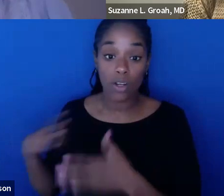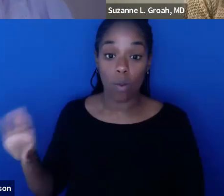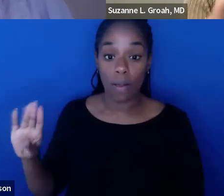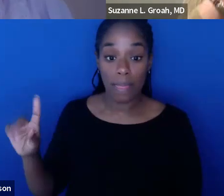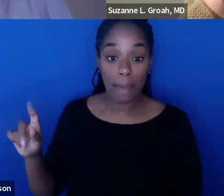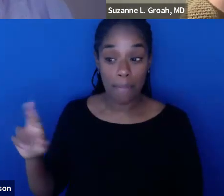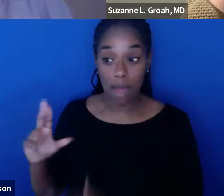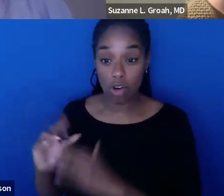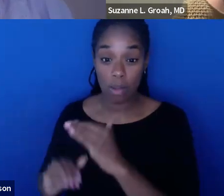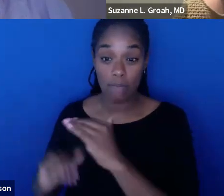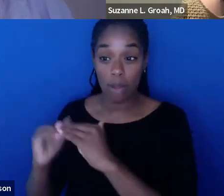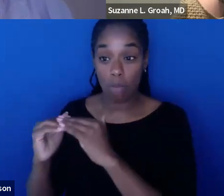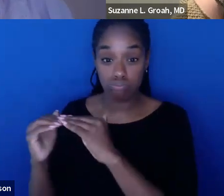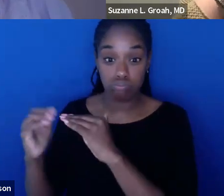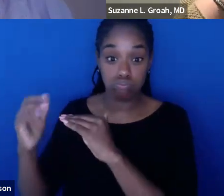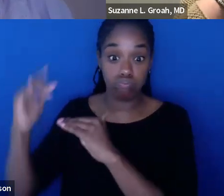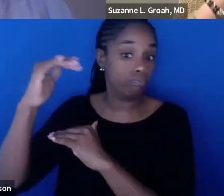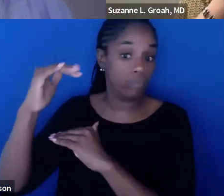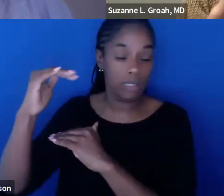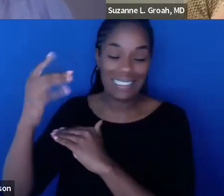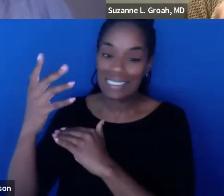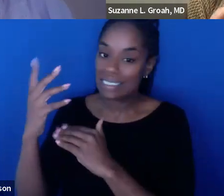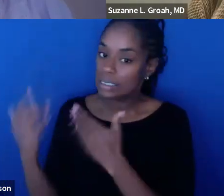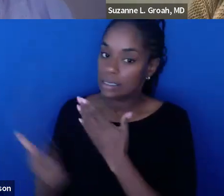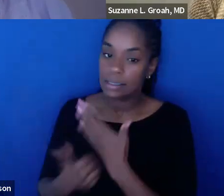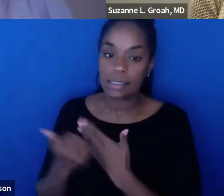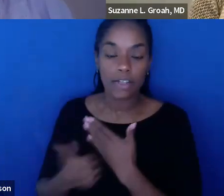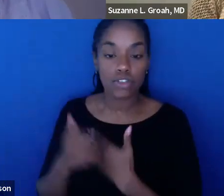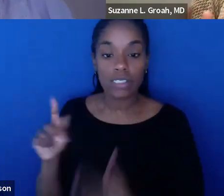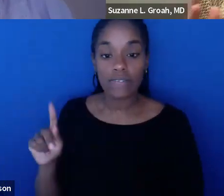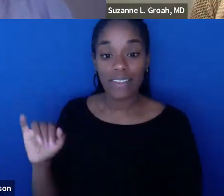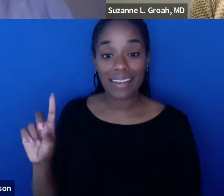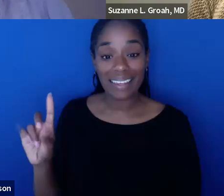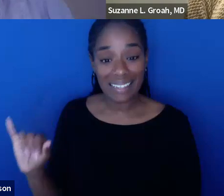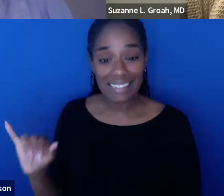That's dangerous for the kidneys, and it can become painful, and again, it can become dangerous.